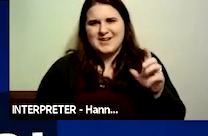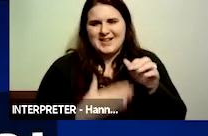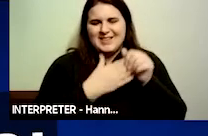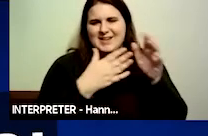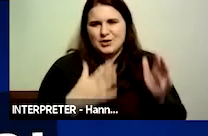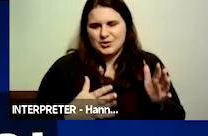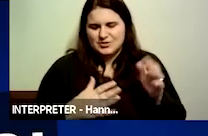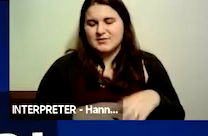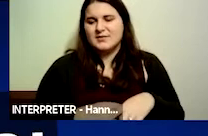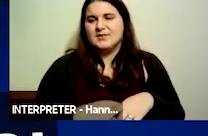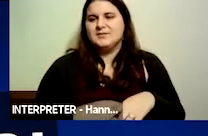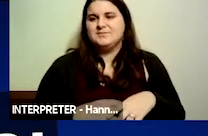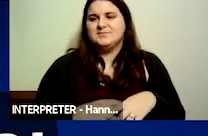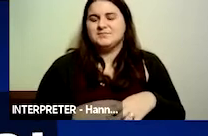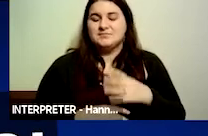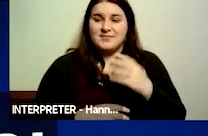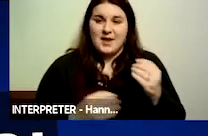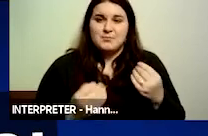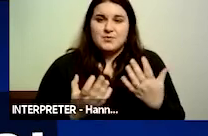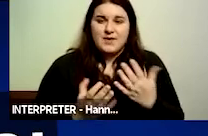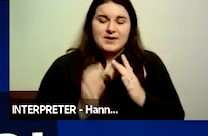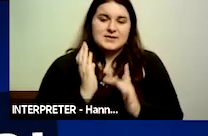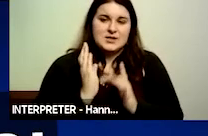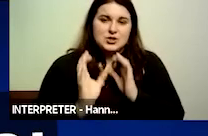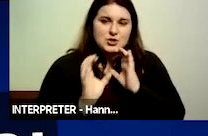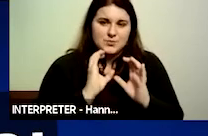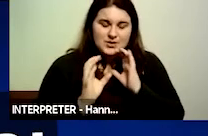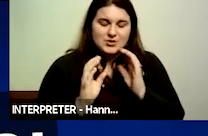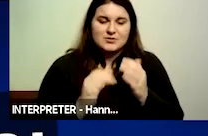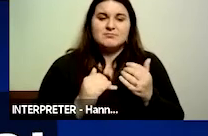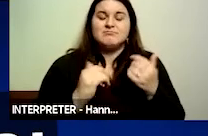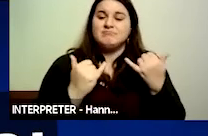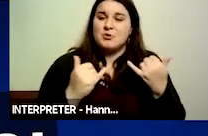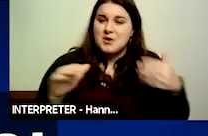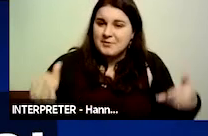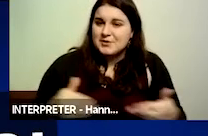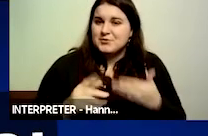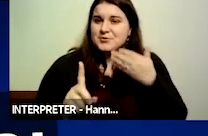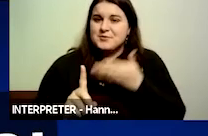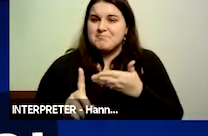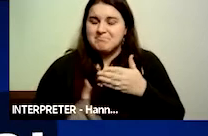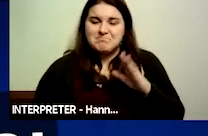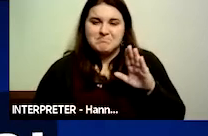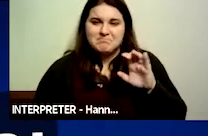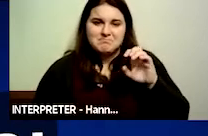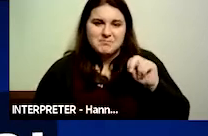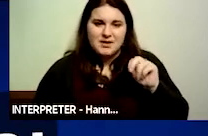Rick Mislan: And technical communication. And with that I introduce tonight's the next love my guest